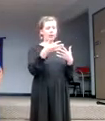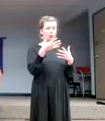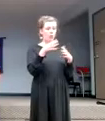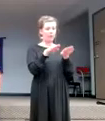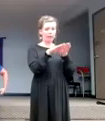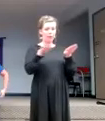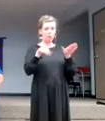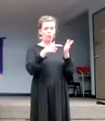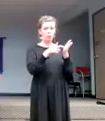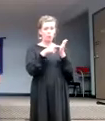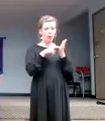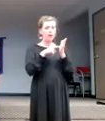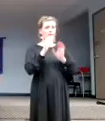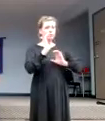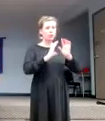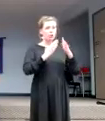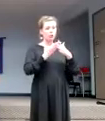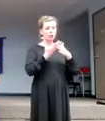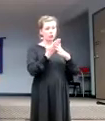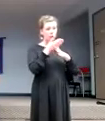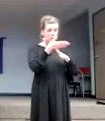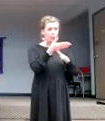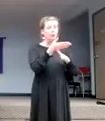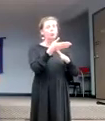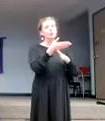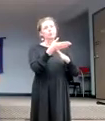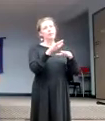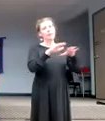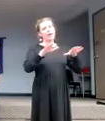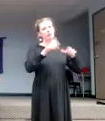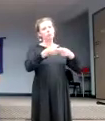requires Construction to brew then that curb or sidewalk panel would be replaced